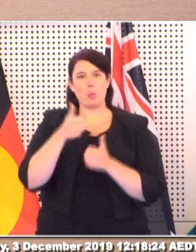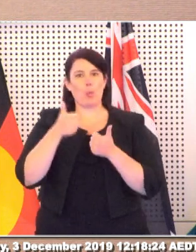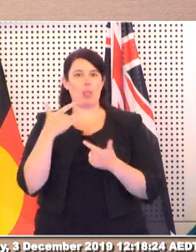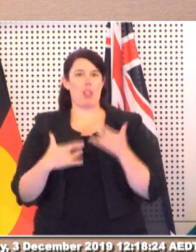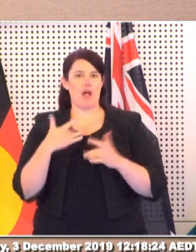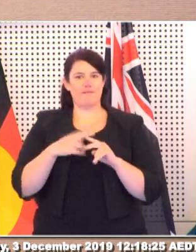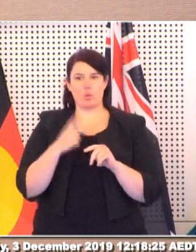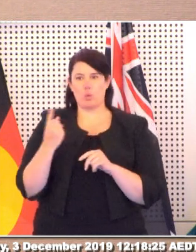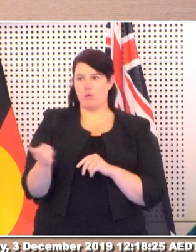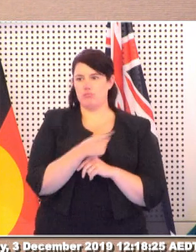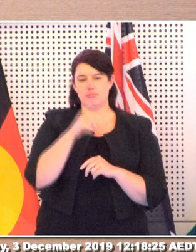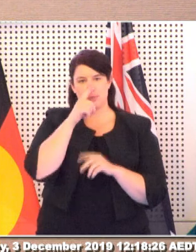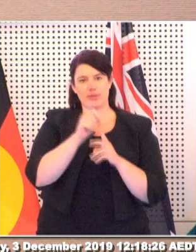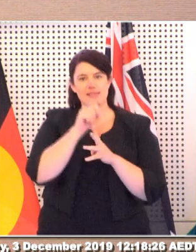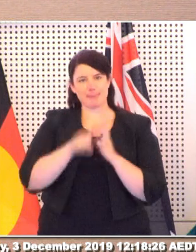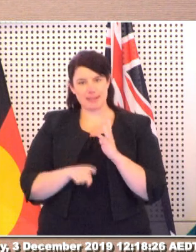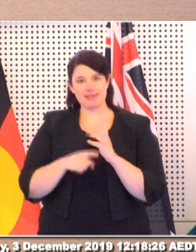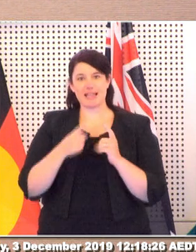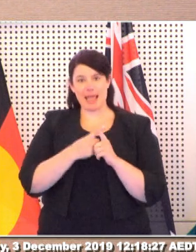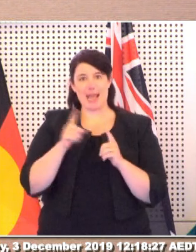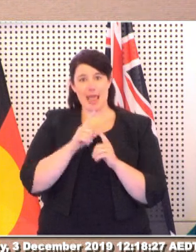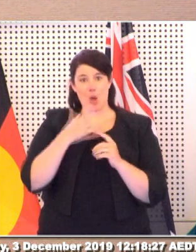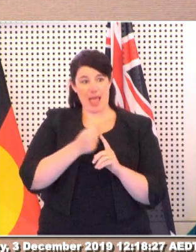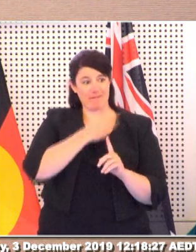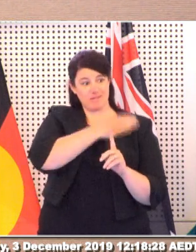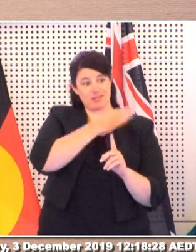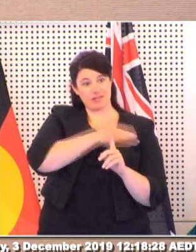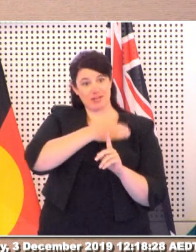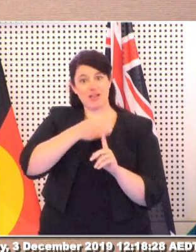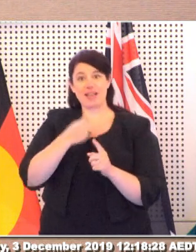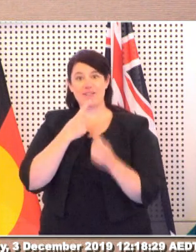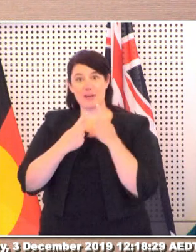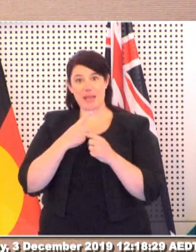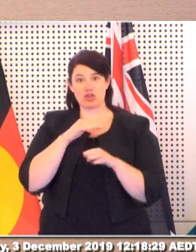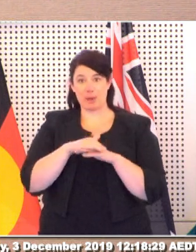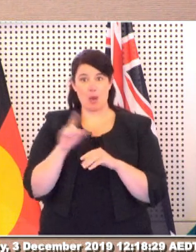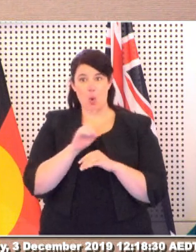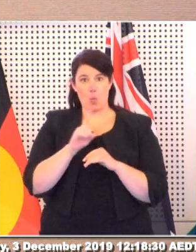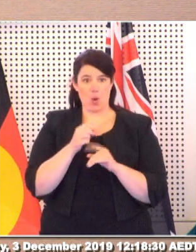we’ve got an increasing body of evidence now about what constitutes a terrible quality of life.